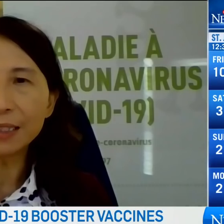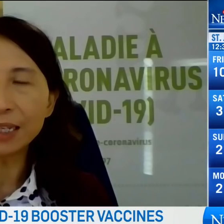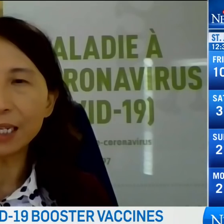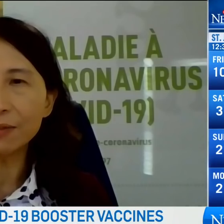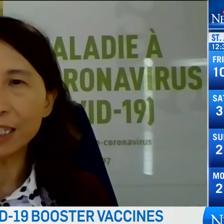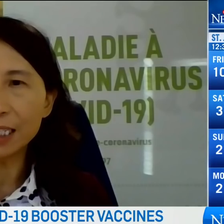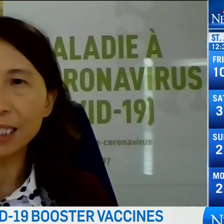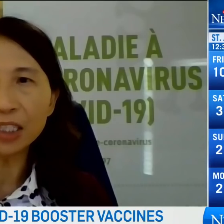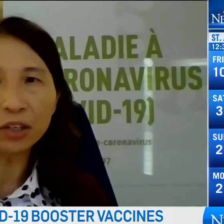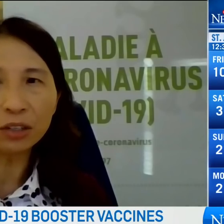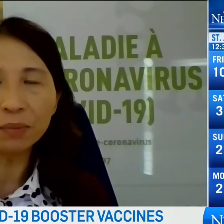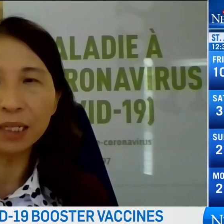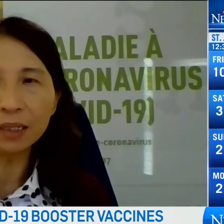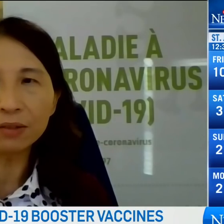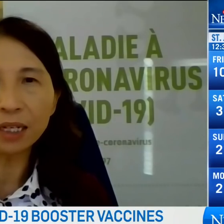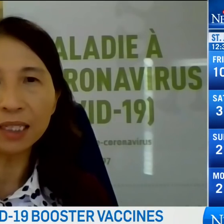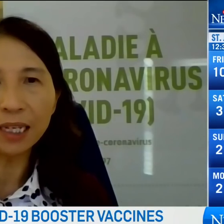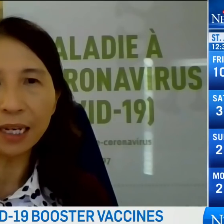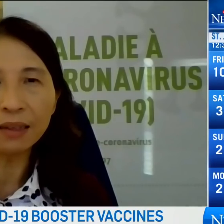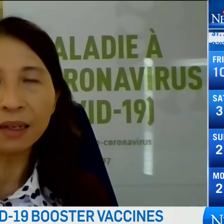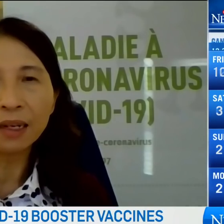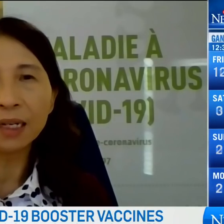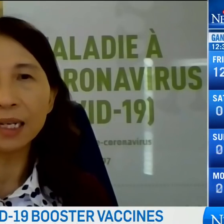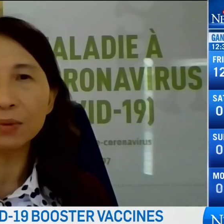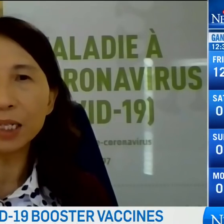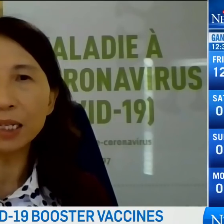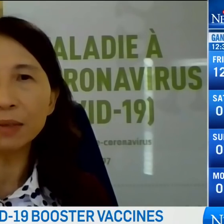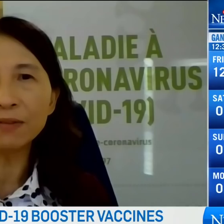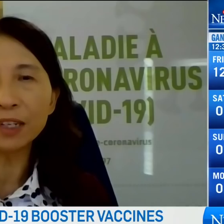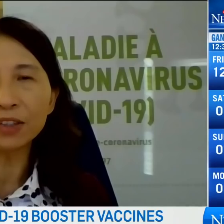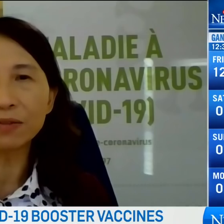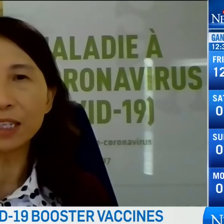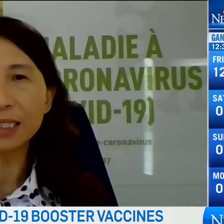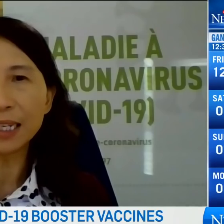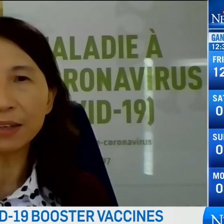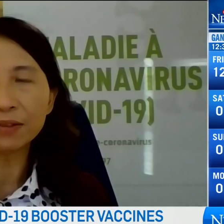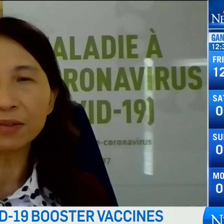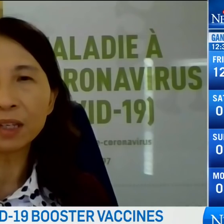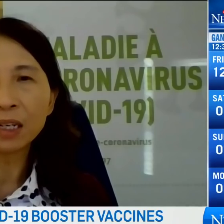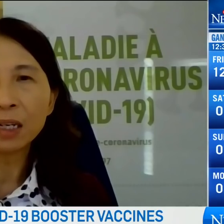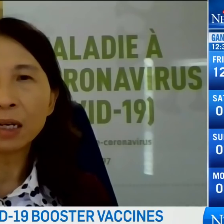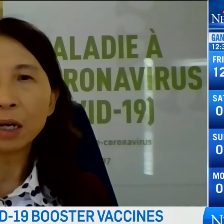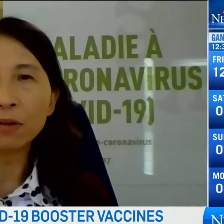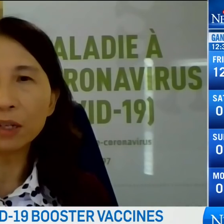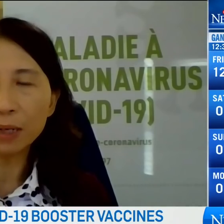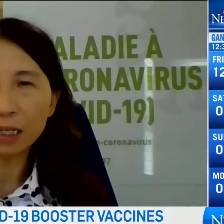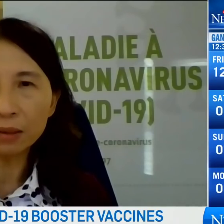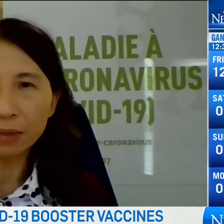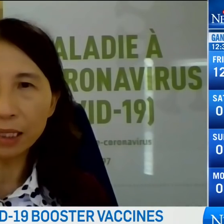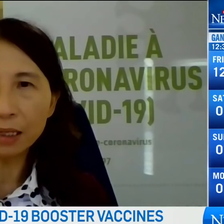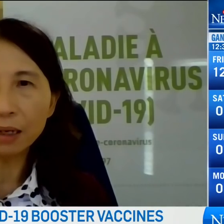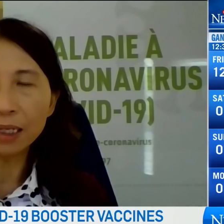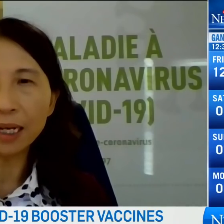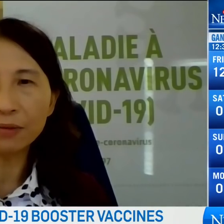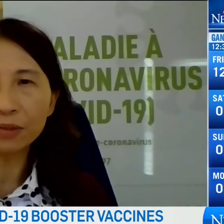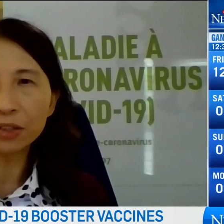ACROSS CANADA. CURRENTLY, SEVERE ILLNESS TRENDS HAVE LEVELED OFF, BUT ARE STILL